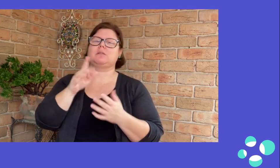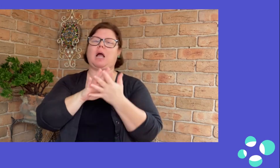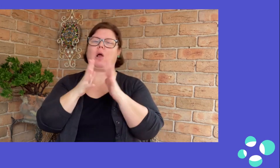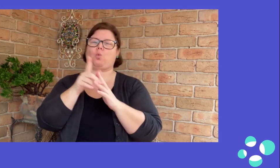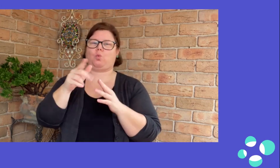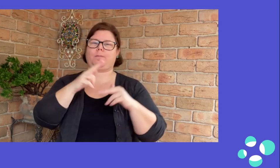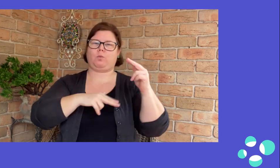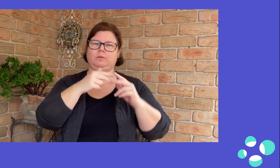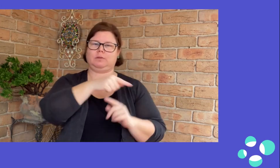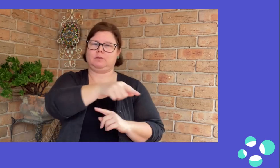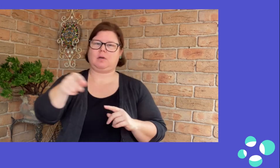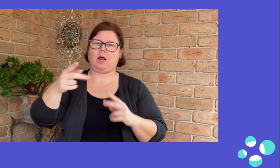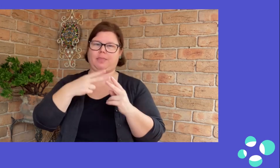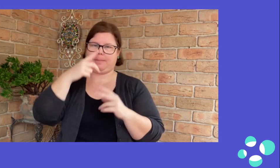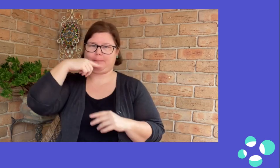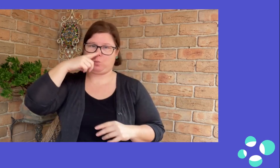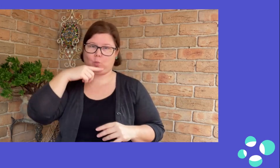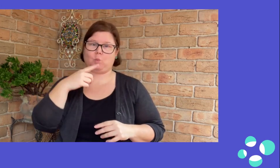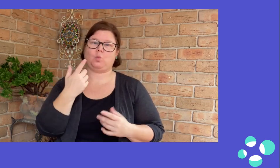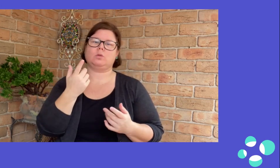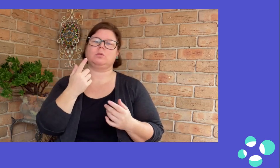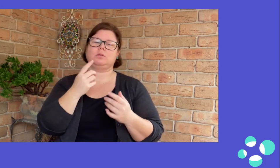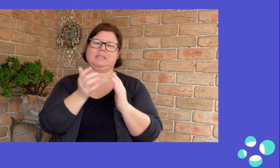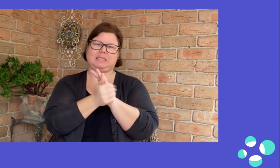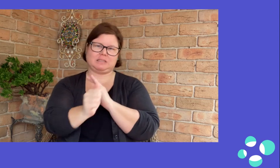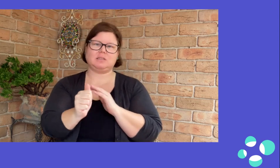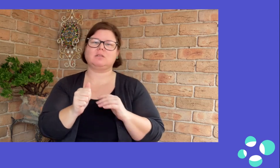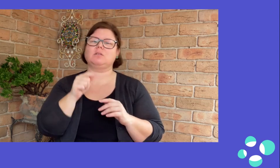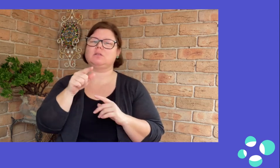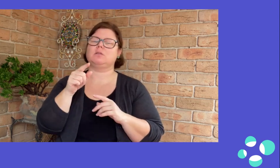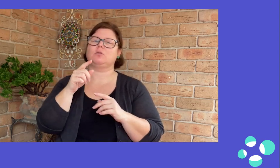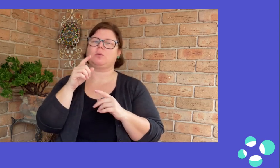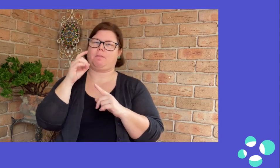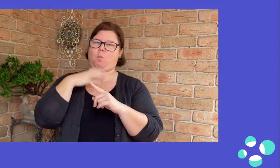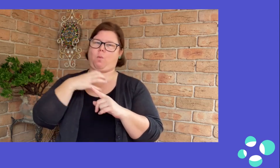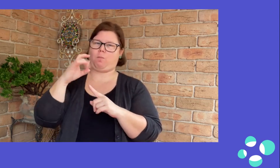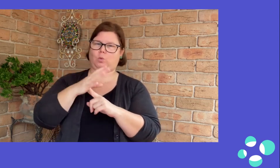It's more important to delegate, to build capacity and skills in other people.